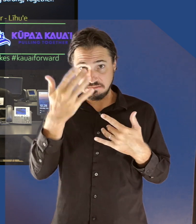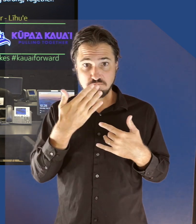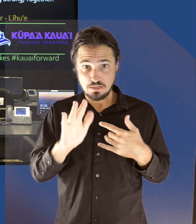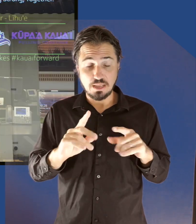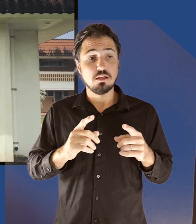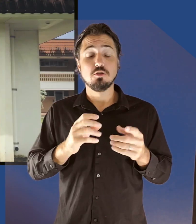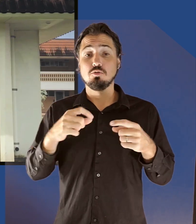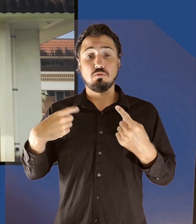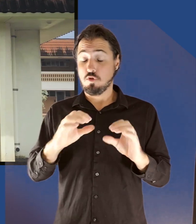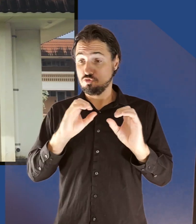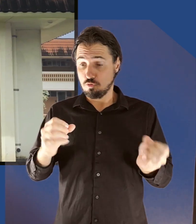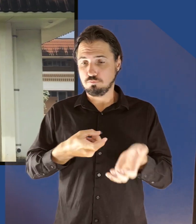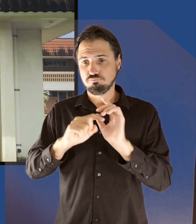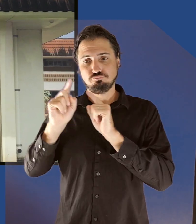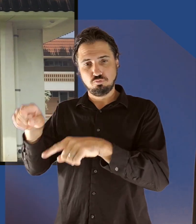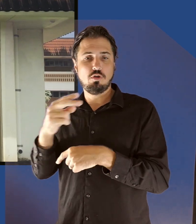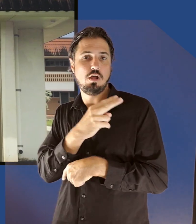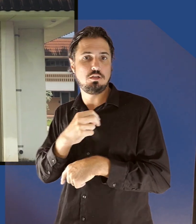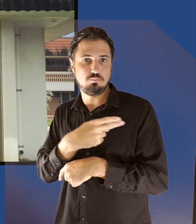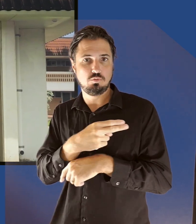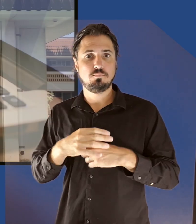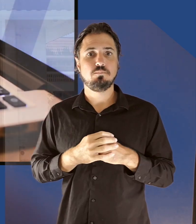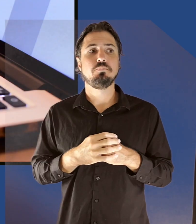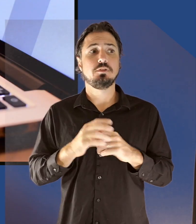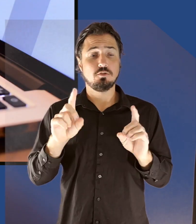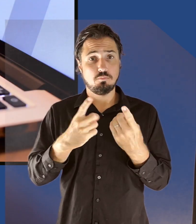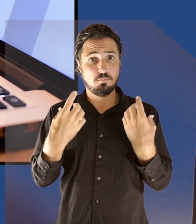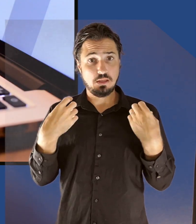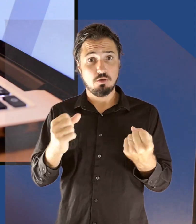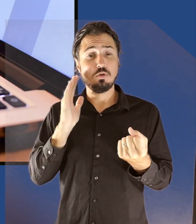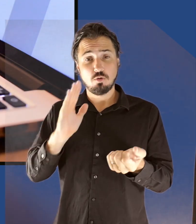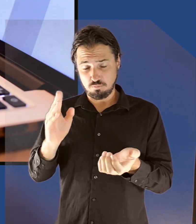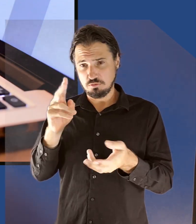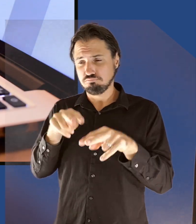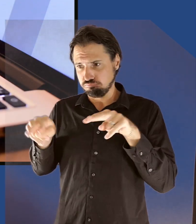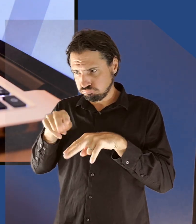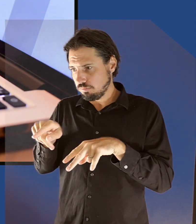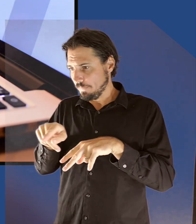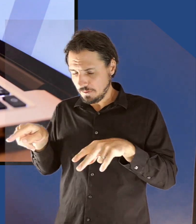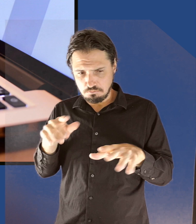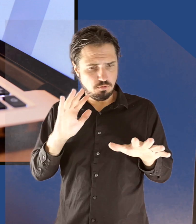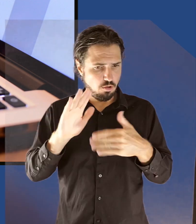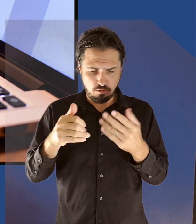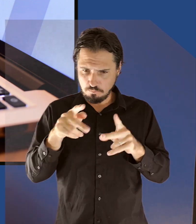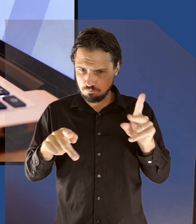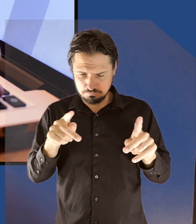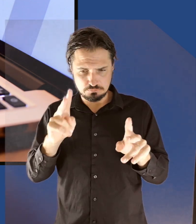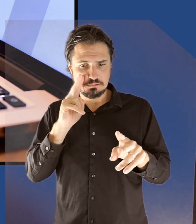Our Health Department teams continue daily monitoring of both active case and everyone in quarantine.